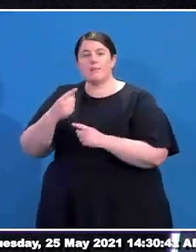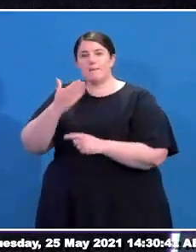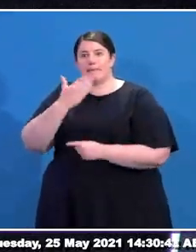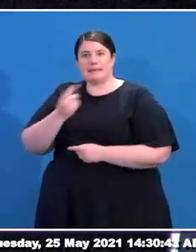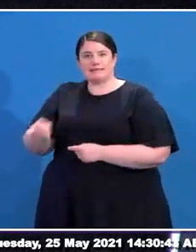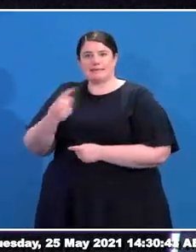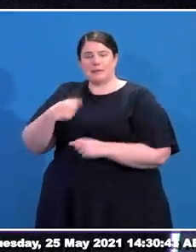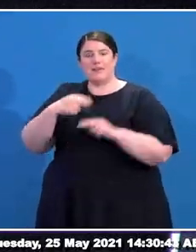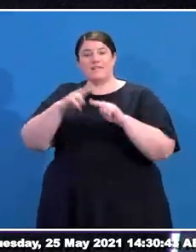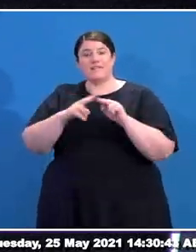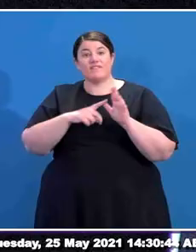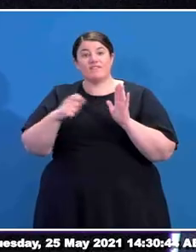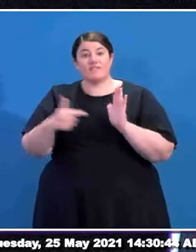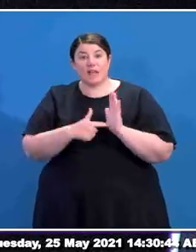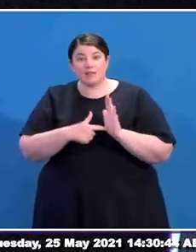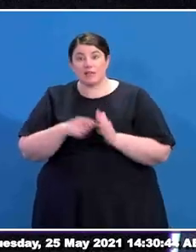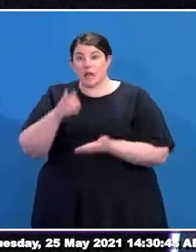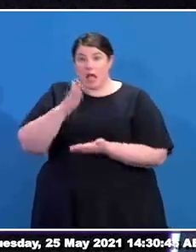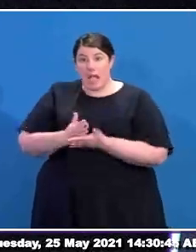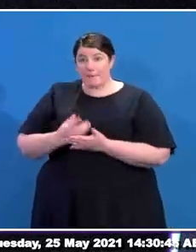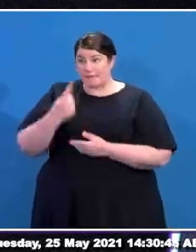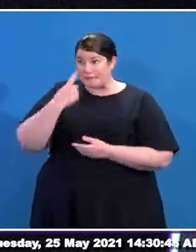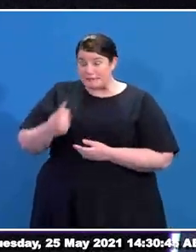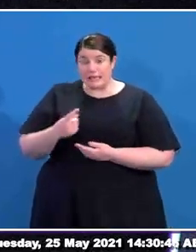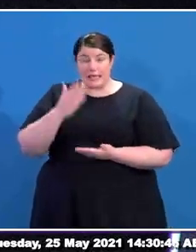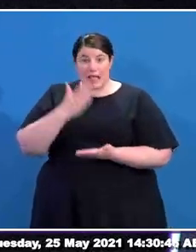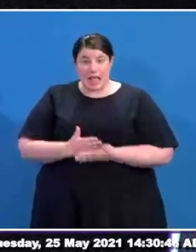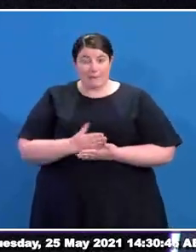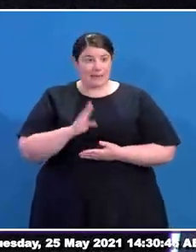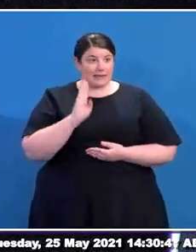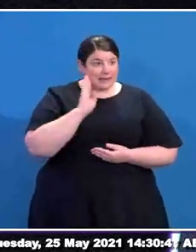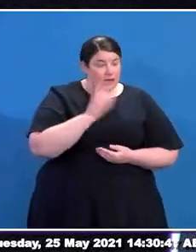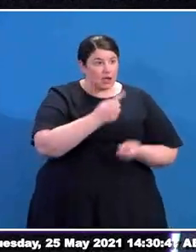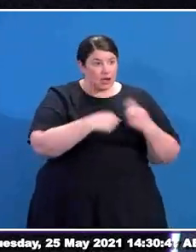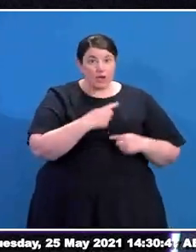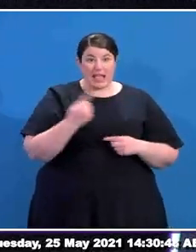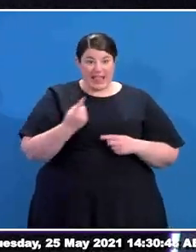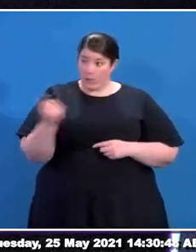see, what did they hear, are there any witnesses who can attest to what happened.